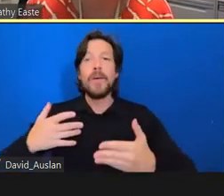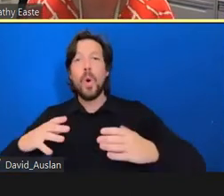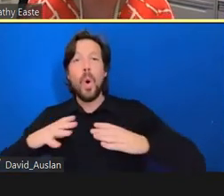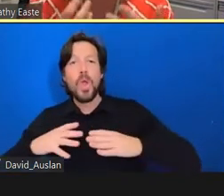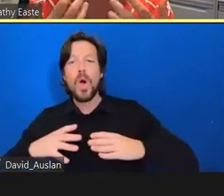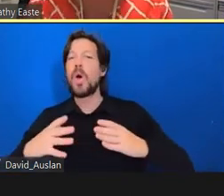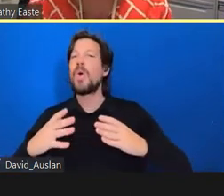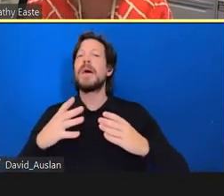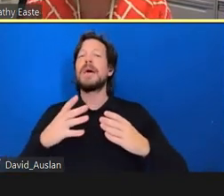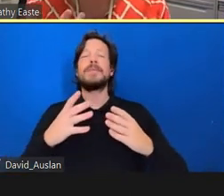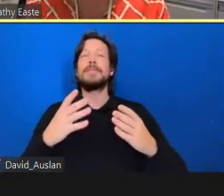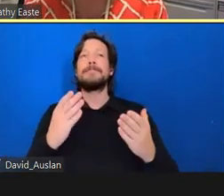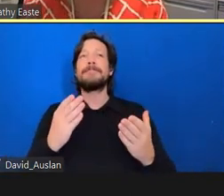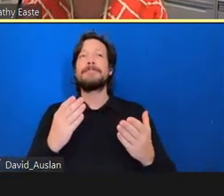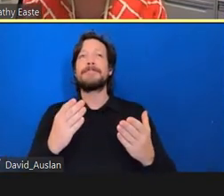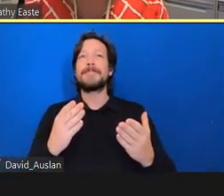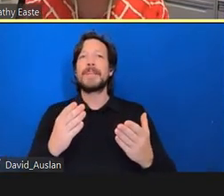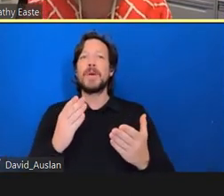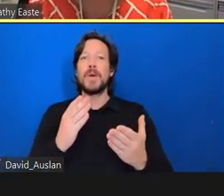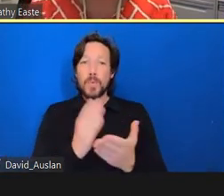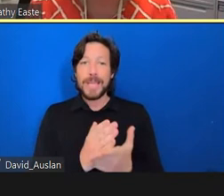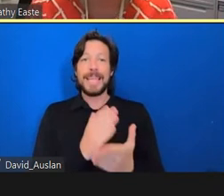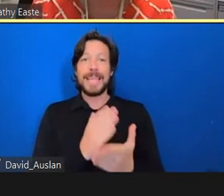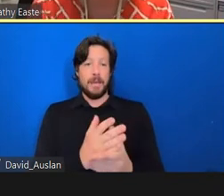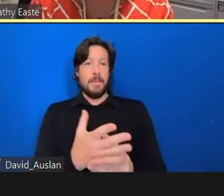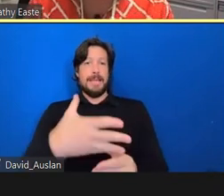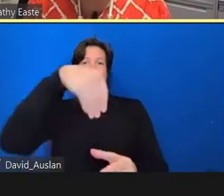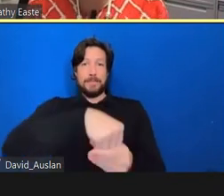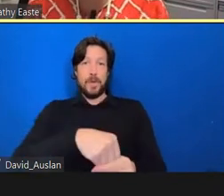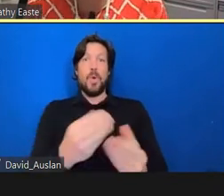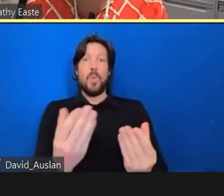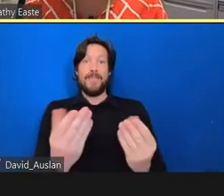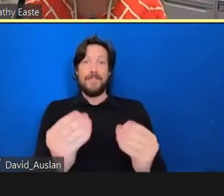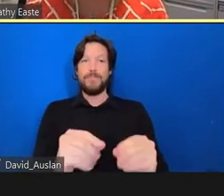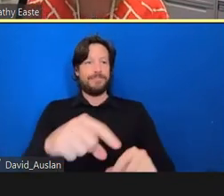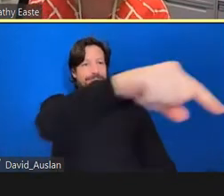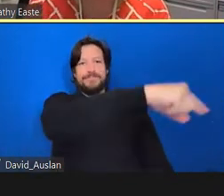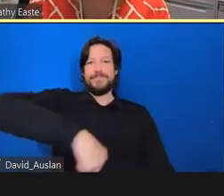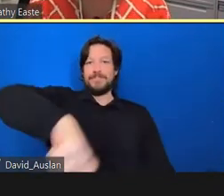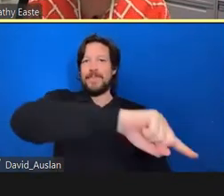participate and feel you belong and fully included depends on everybody else and their understanding